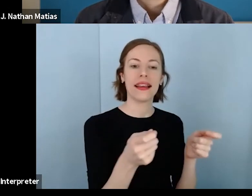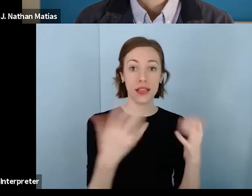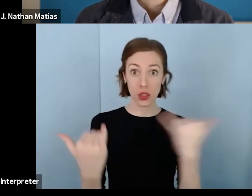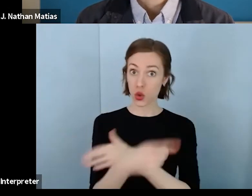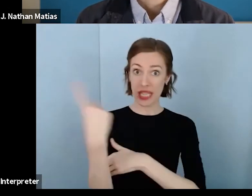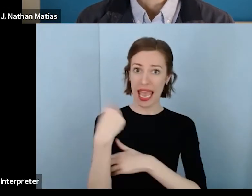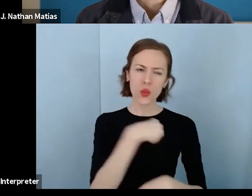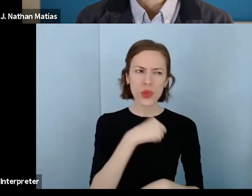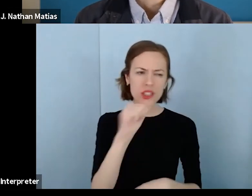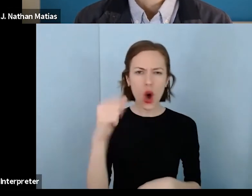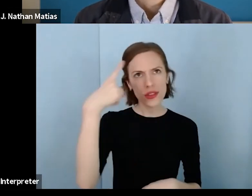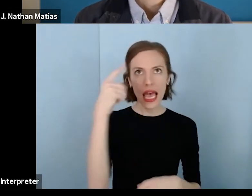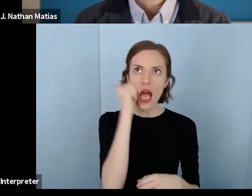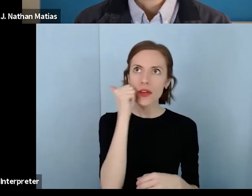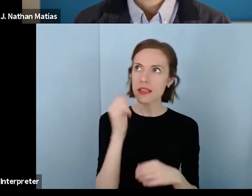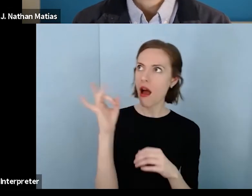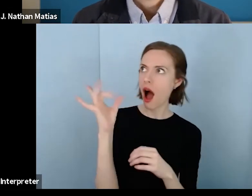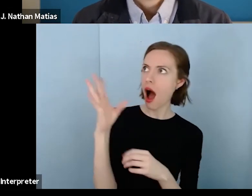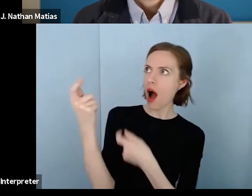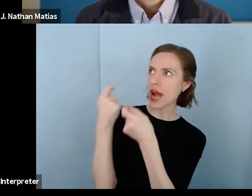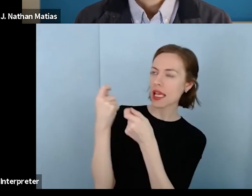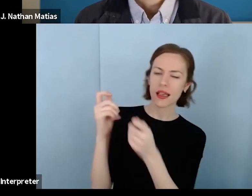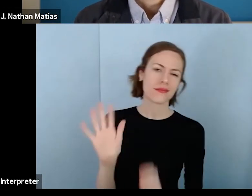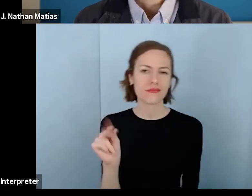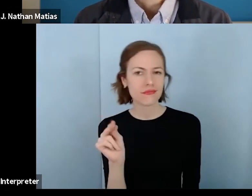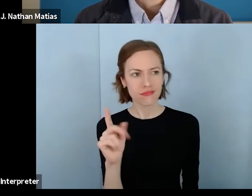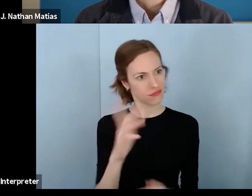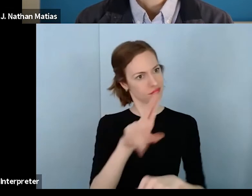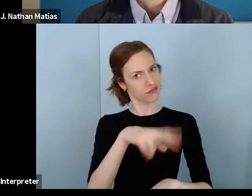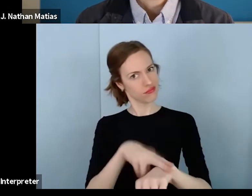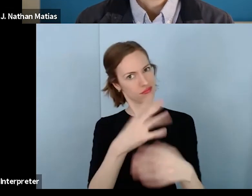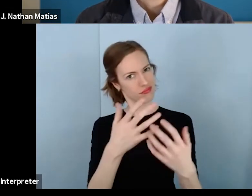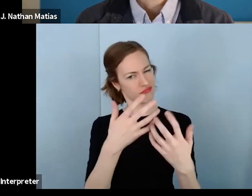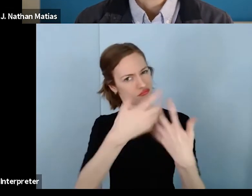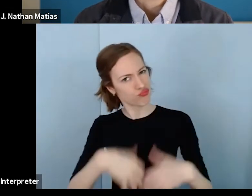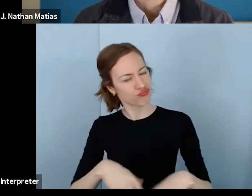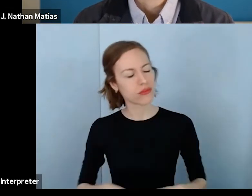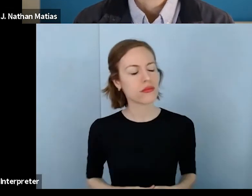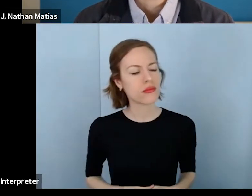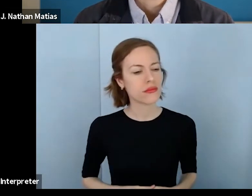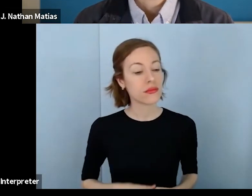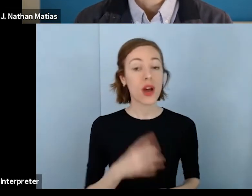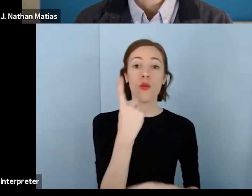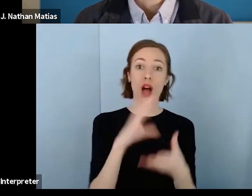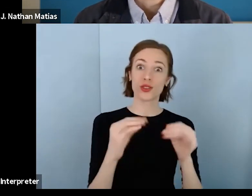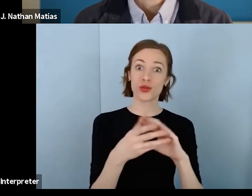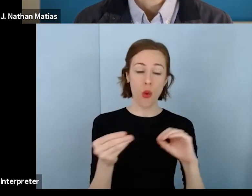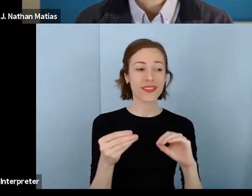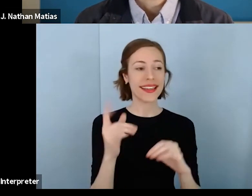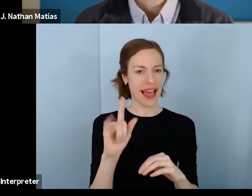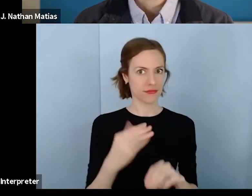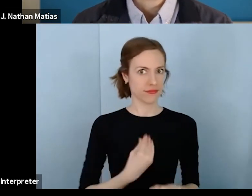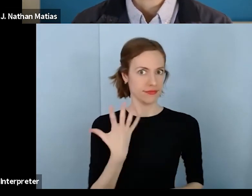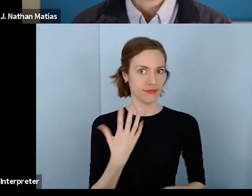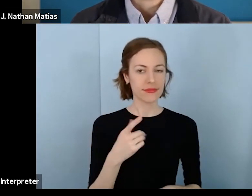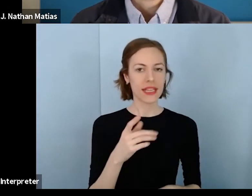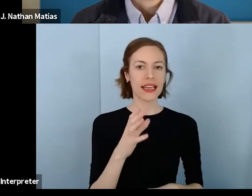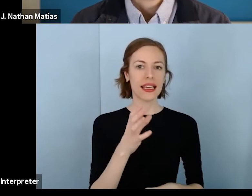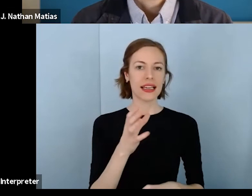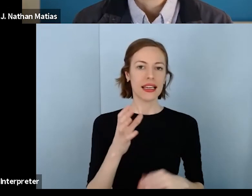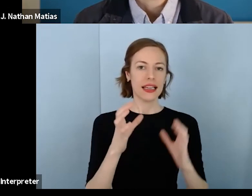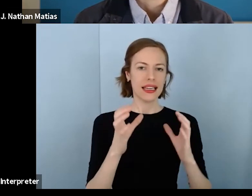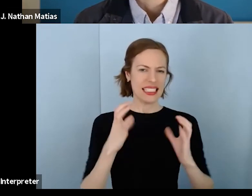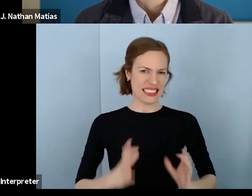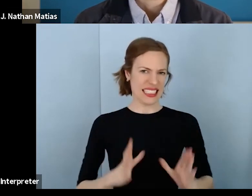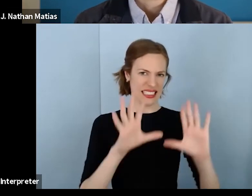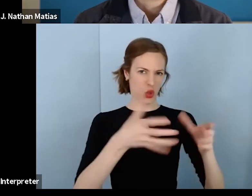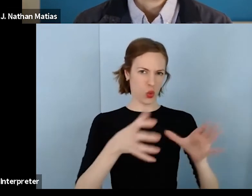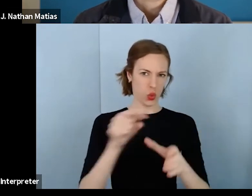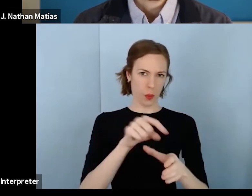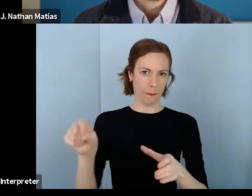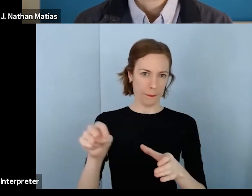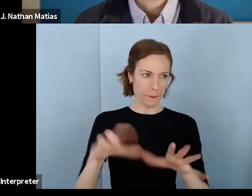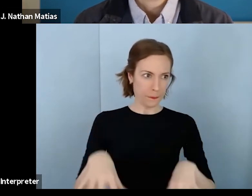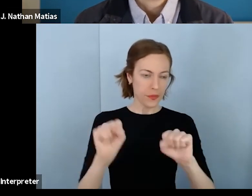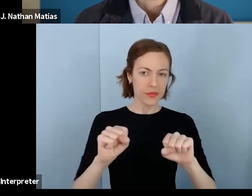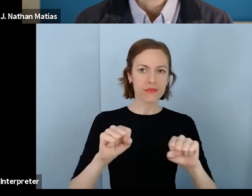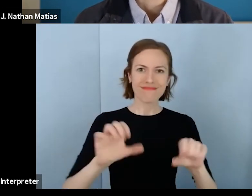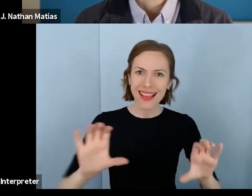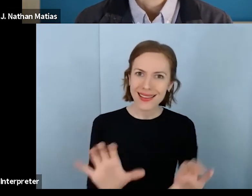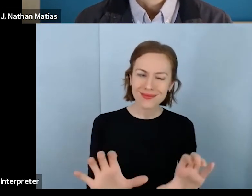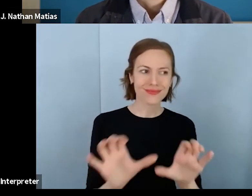And one thing I found as an inspiration is actually the story of citizen groups who organized on advocacy and science to create that regulatory ecosystem.